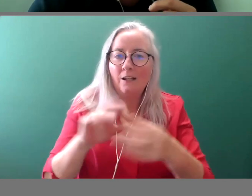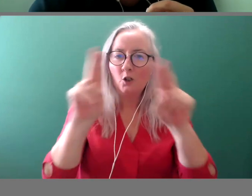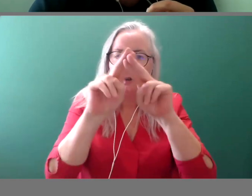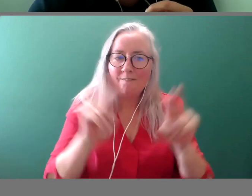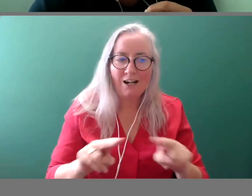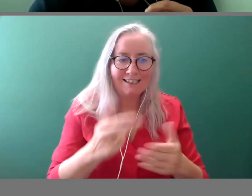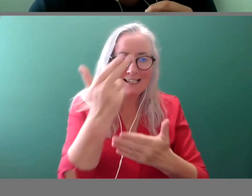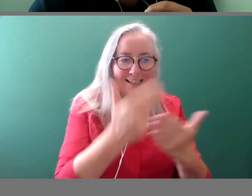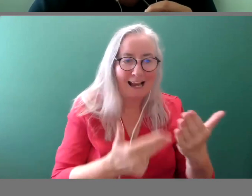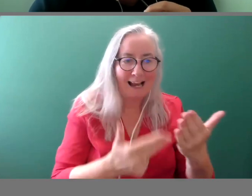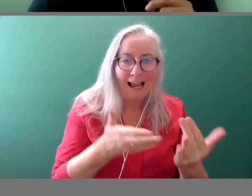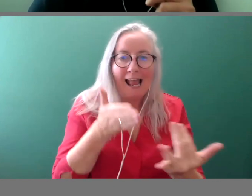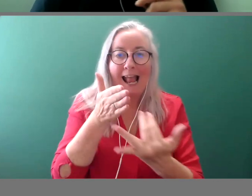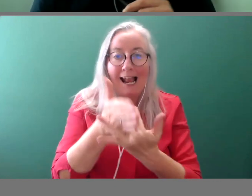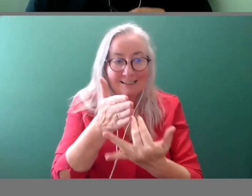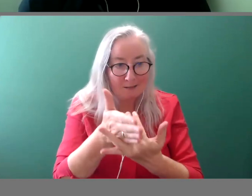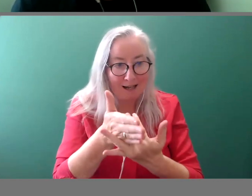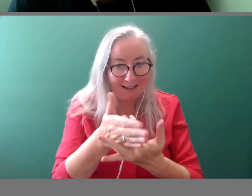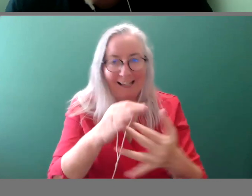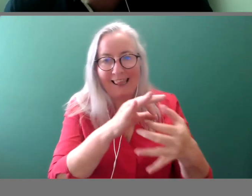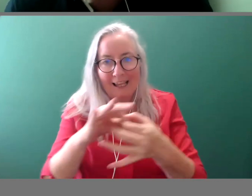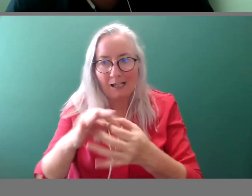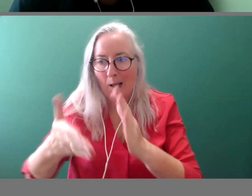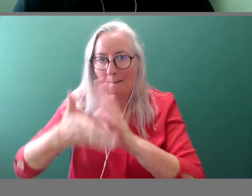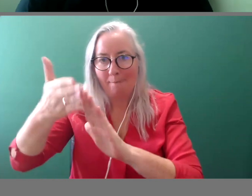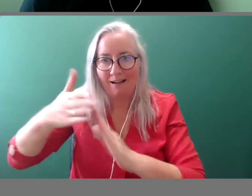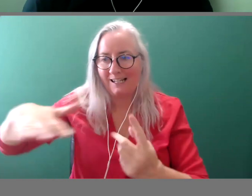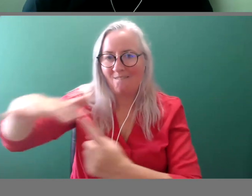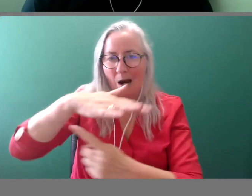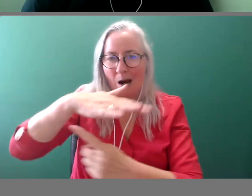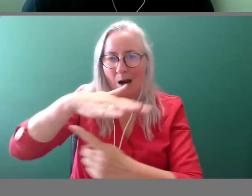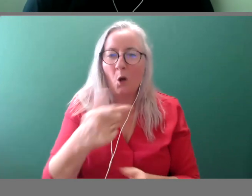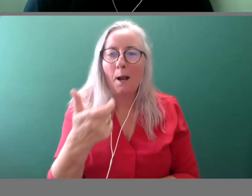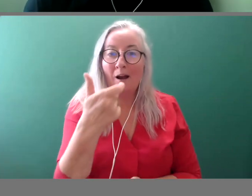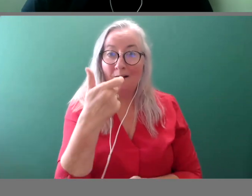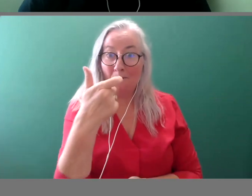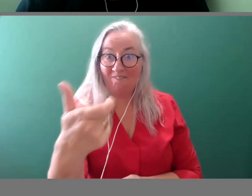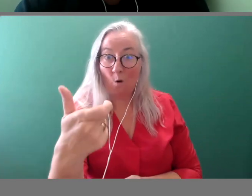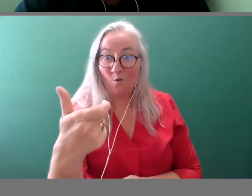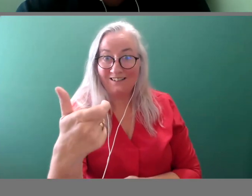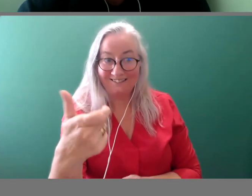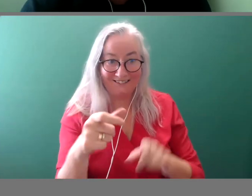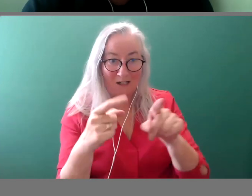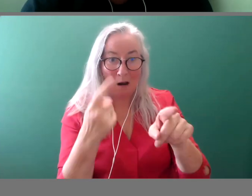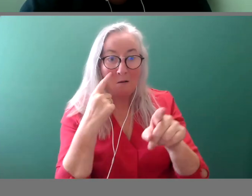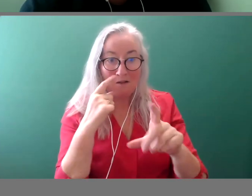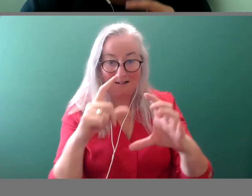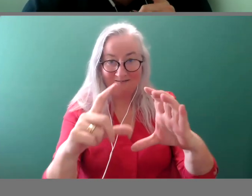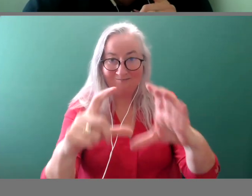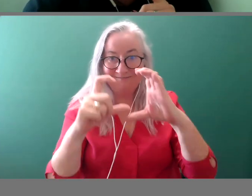accessibility? And if you point your phones to the QR code it should take you to the question